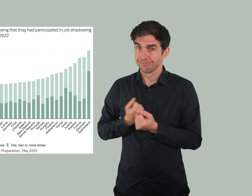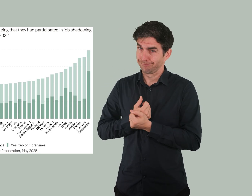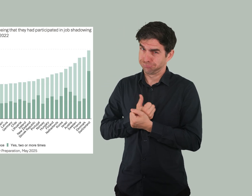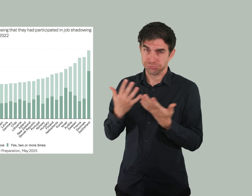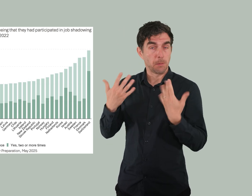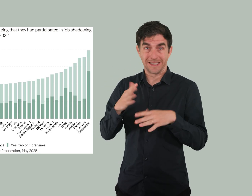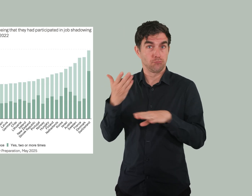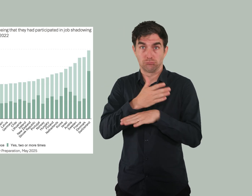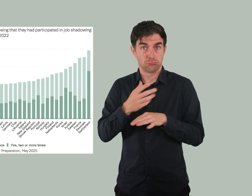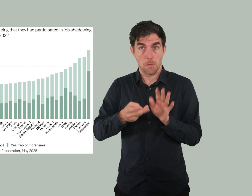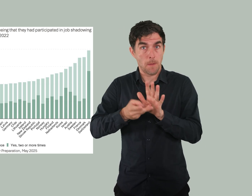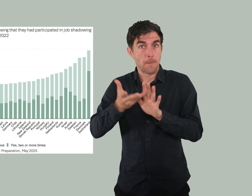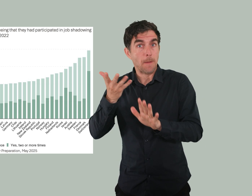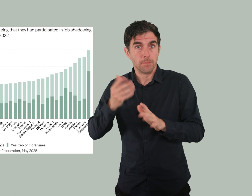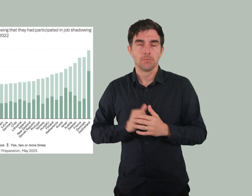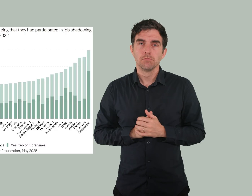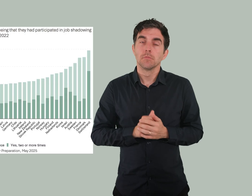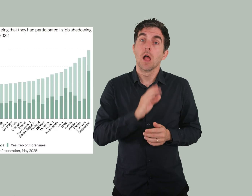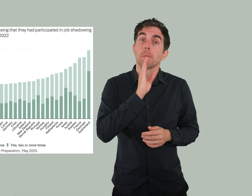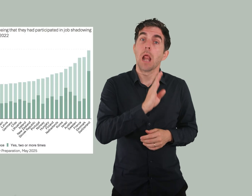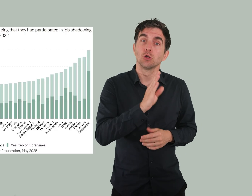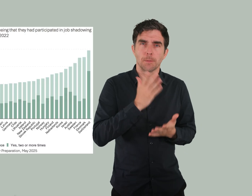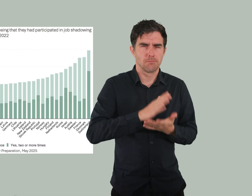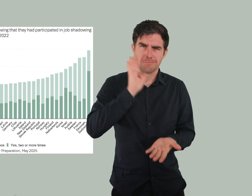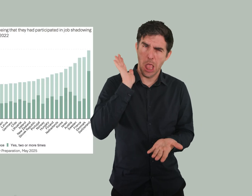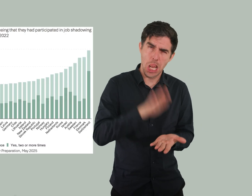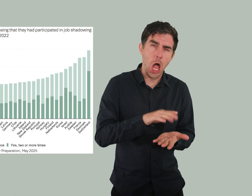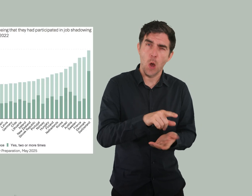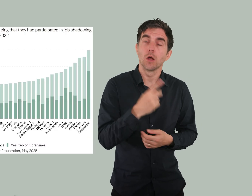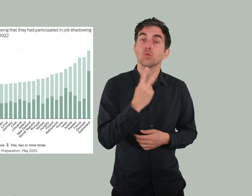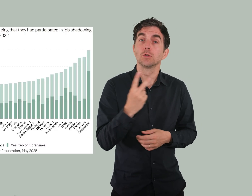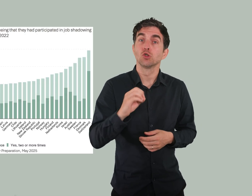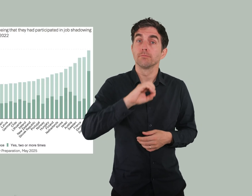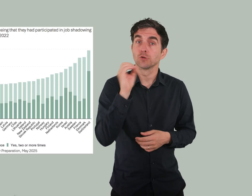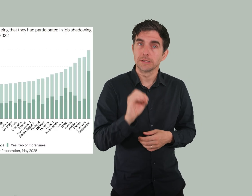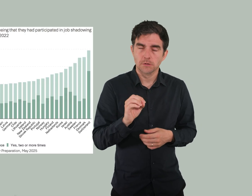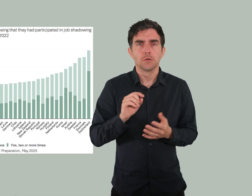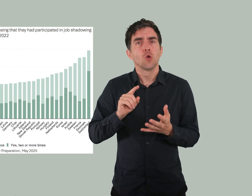with the majority having participated multiple times. Belgium has the lowest at approximately 22%.